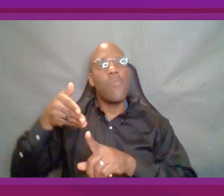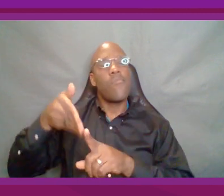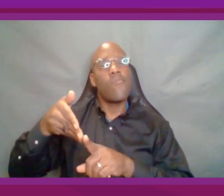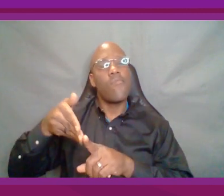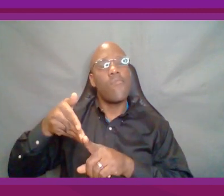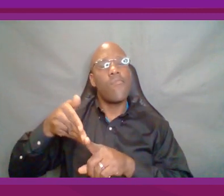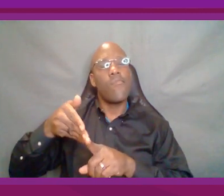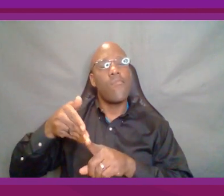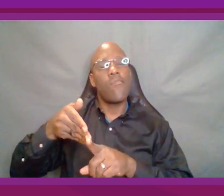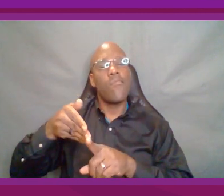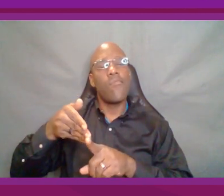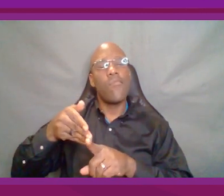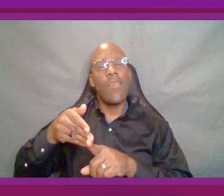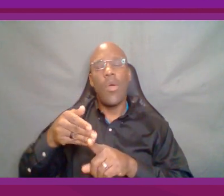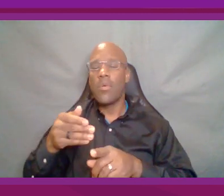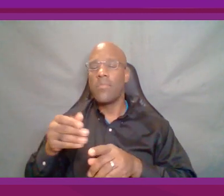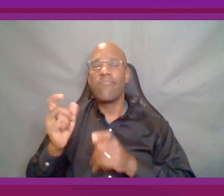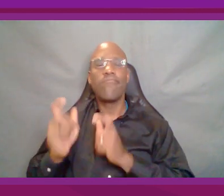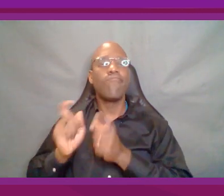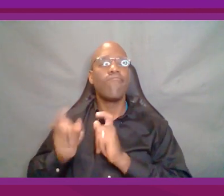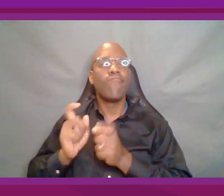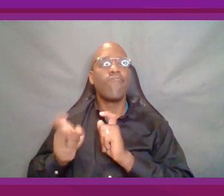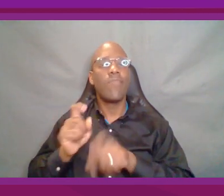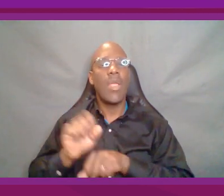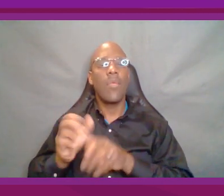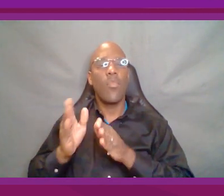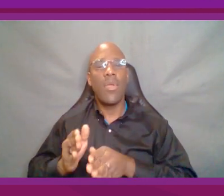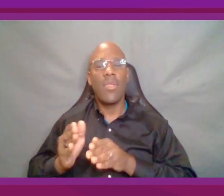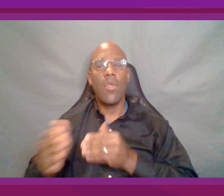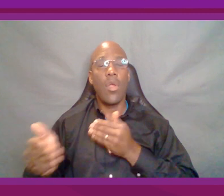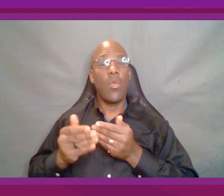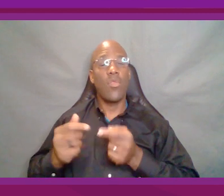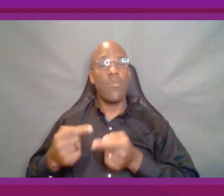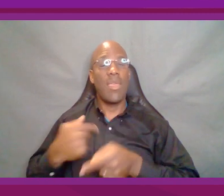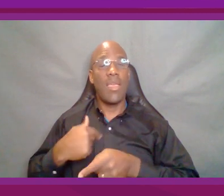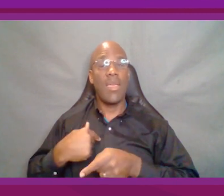show favoritism or give preferential treatment to employees who are closest to them physically.